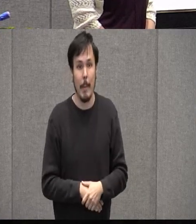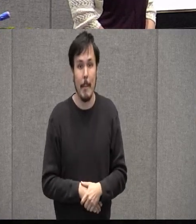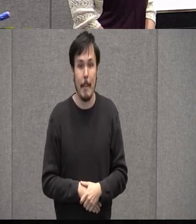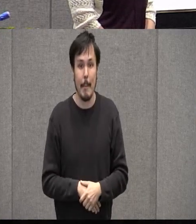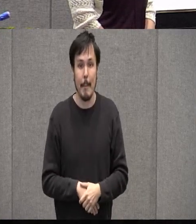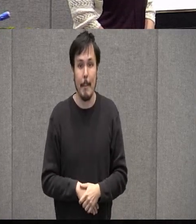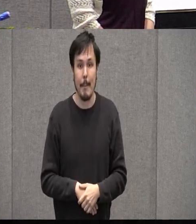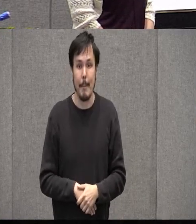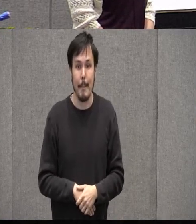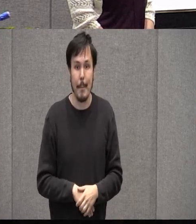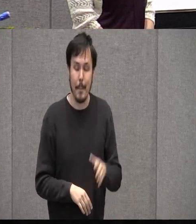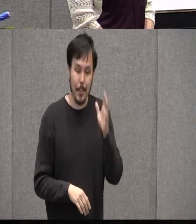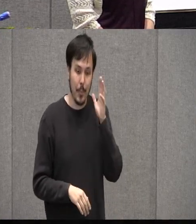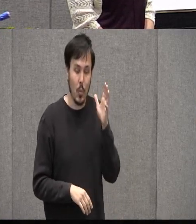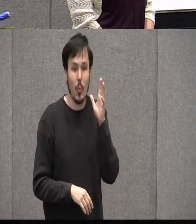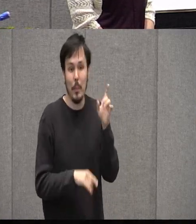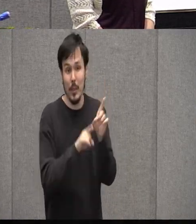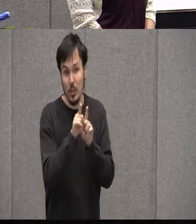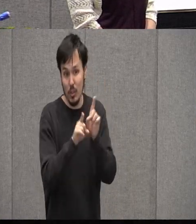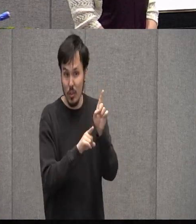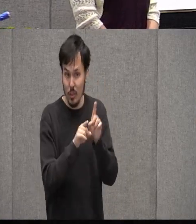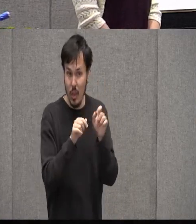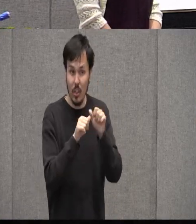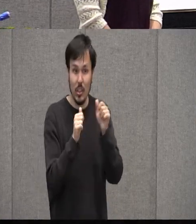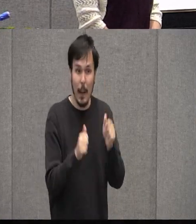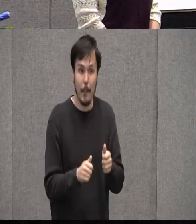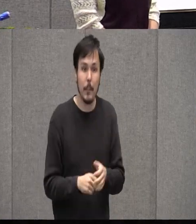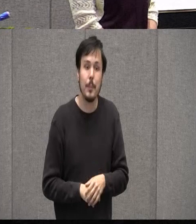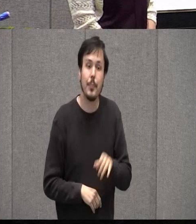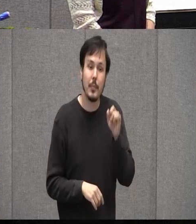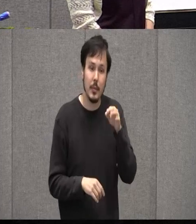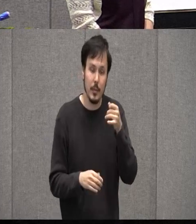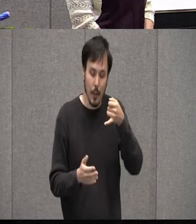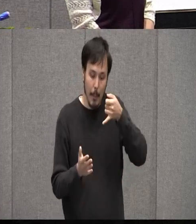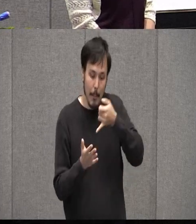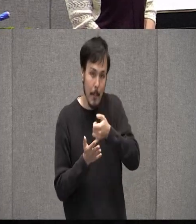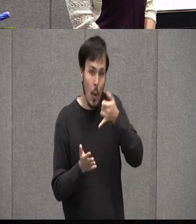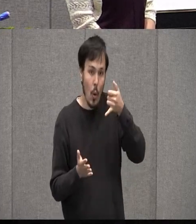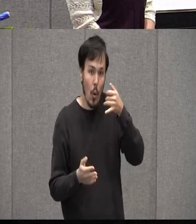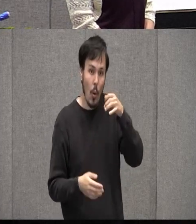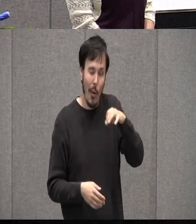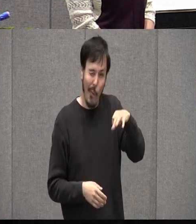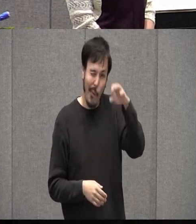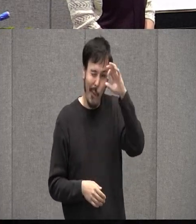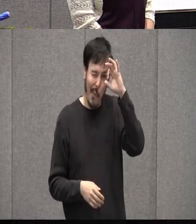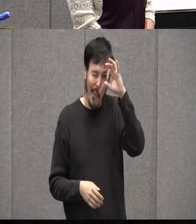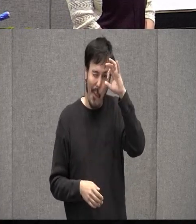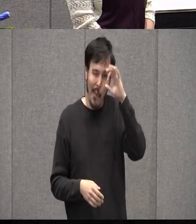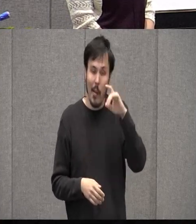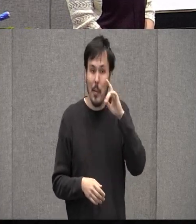And I'd get the star shape. If you poke a hole in it you could make a garland or a bead.